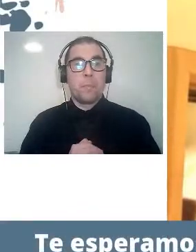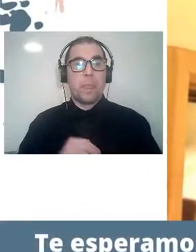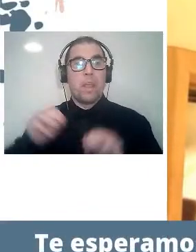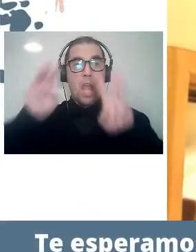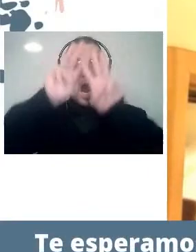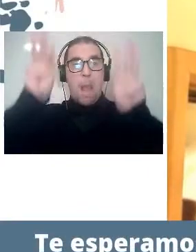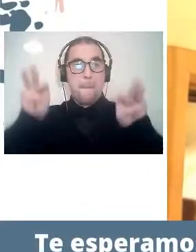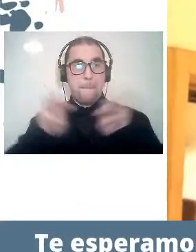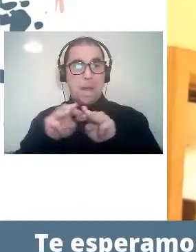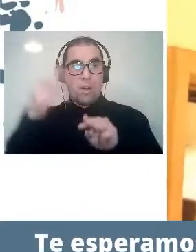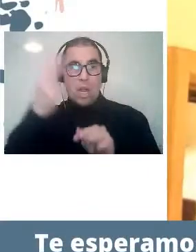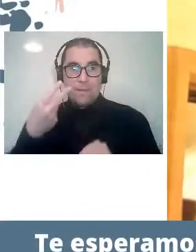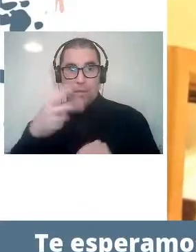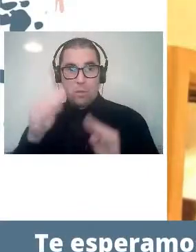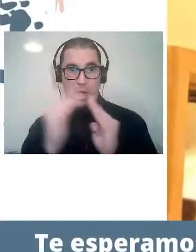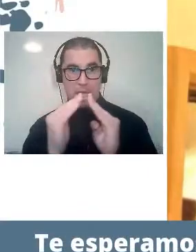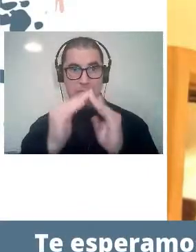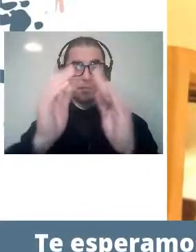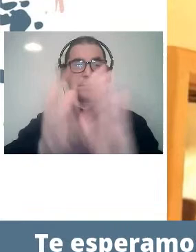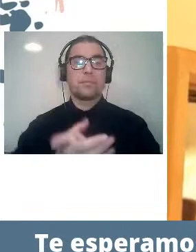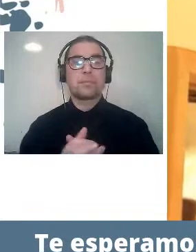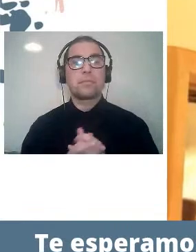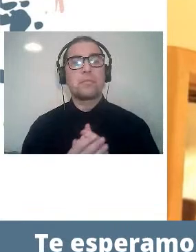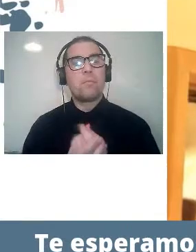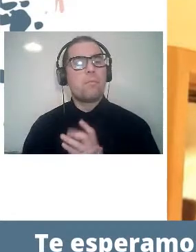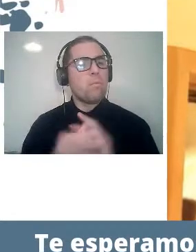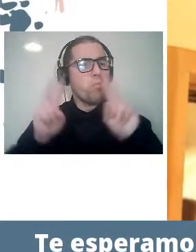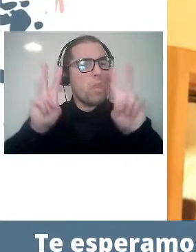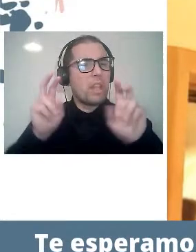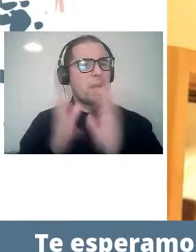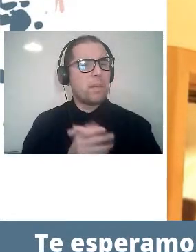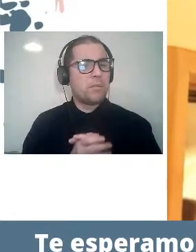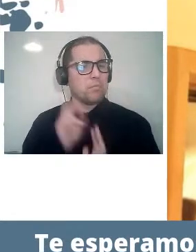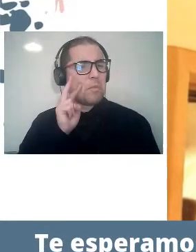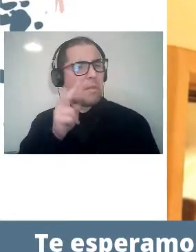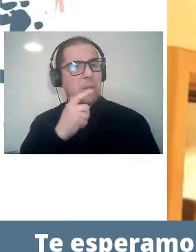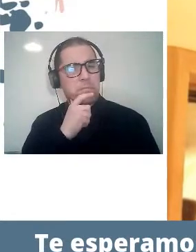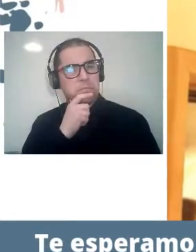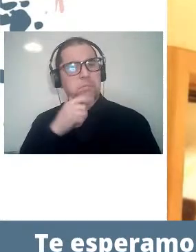of Artifice your House. It is about reviewing the crossing points